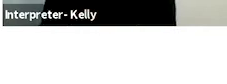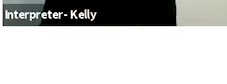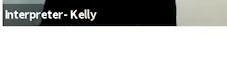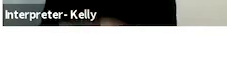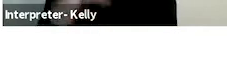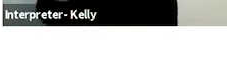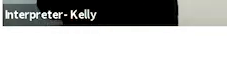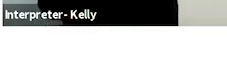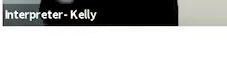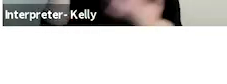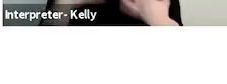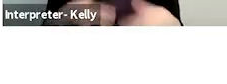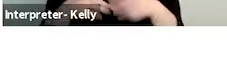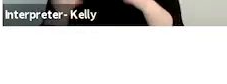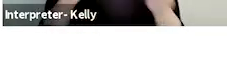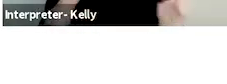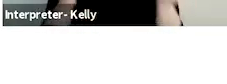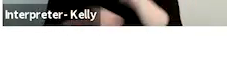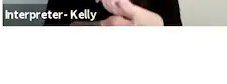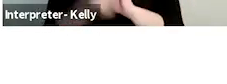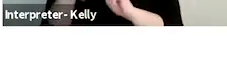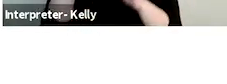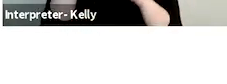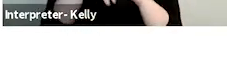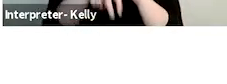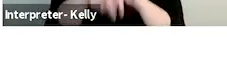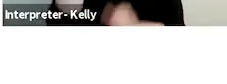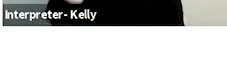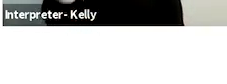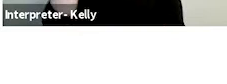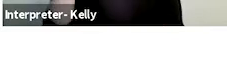a whole new meaning, you will walk in to a library you will see bean bags. You might see chairs,